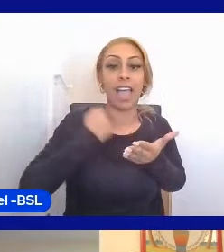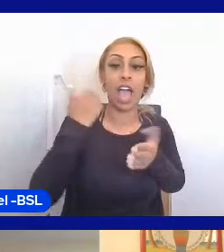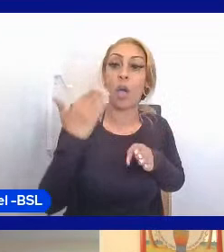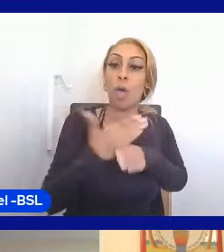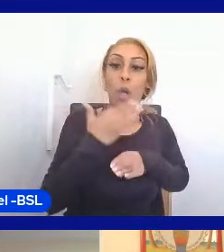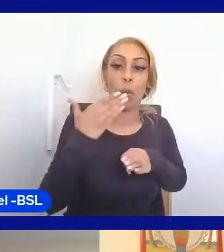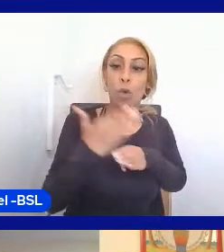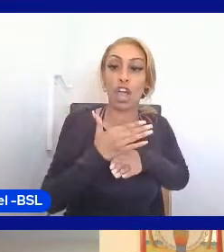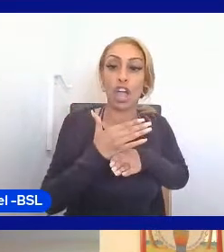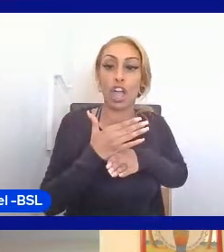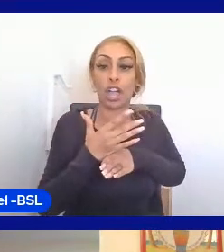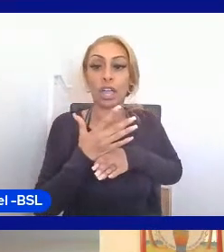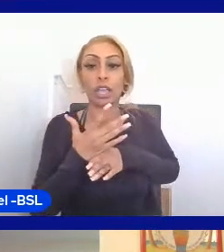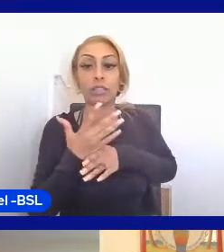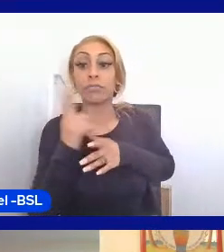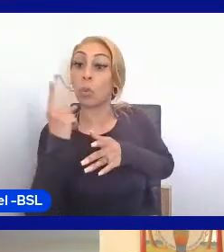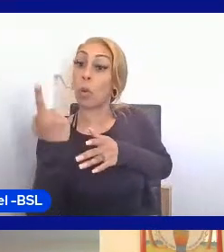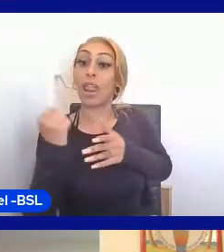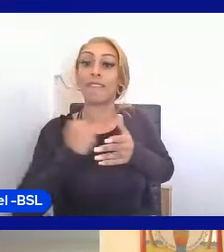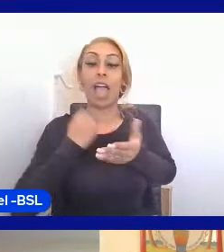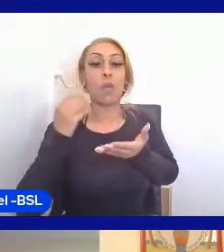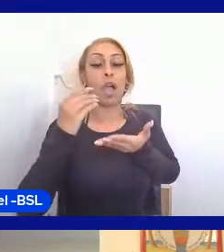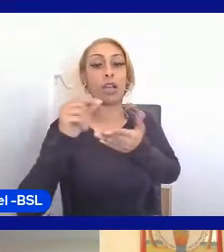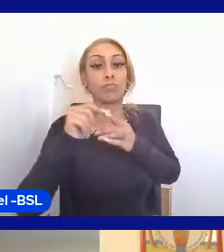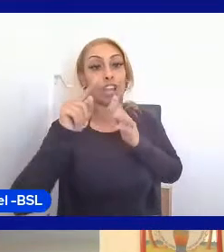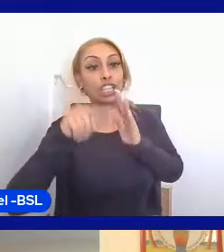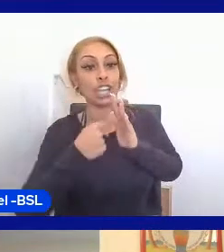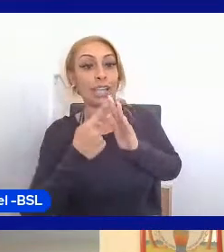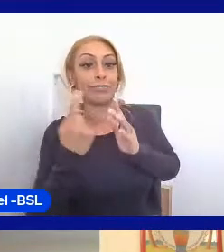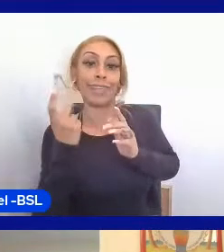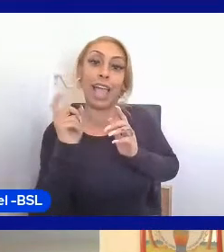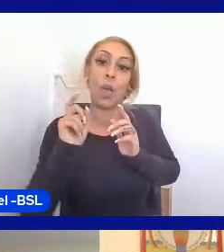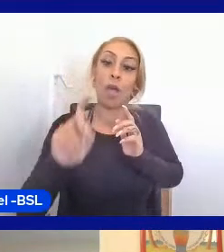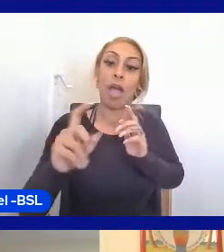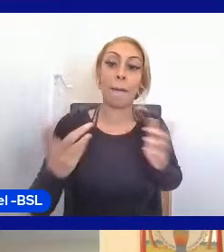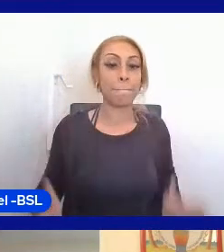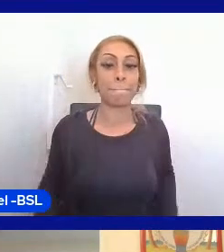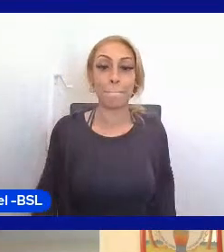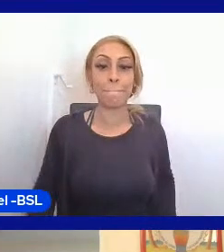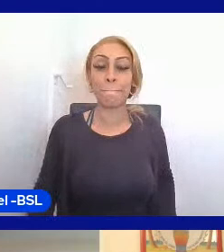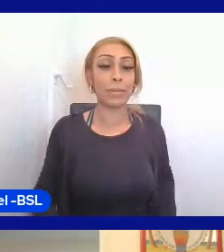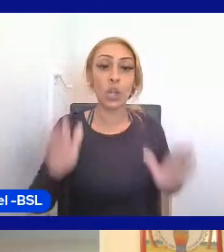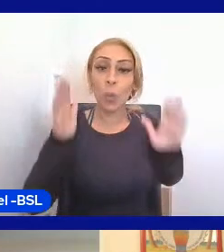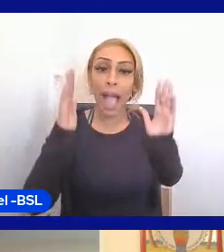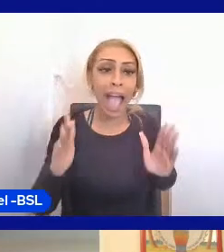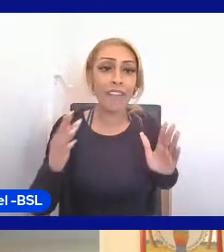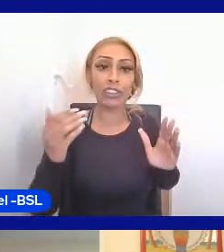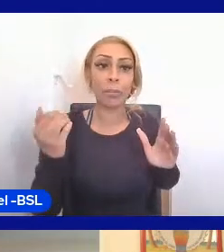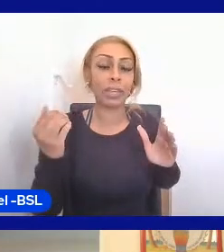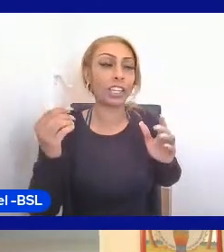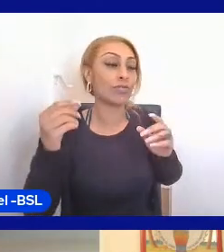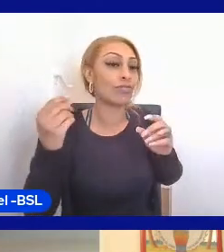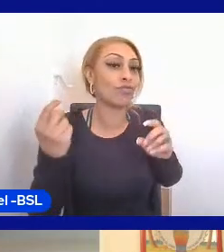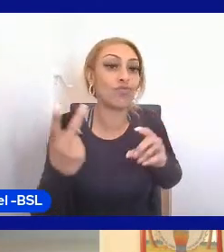tick all the boxes, because that is a really important part of our work and one of our project outcomes.